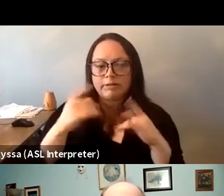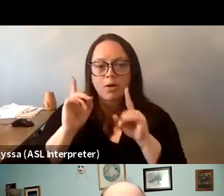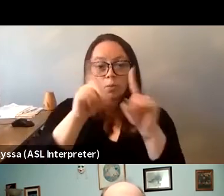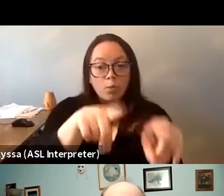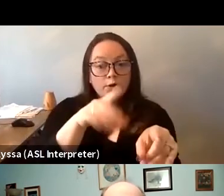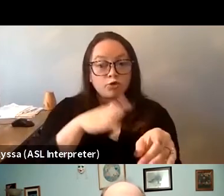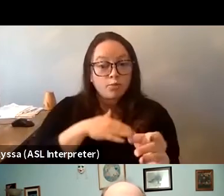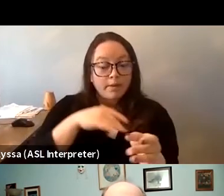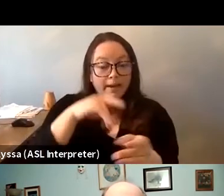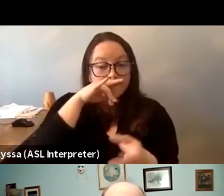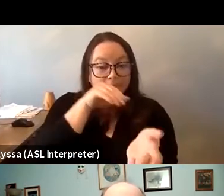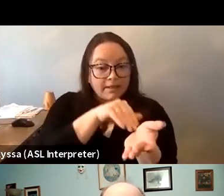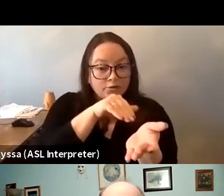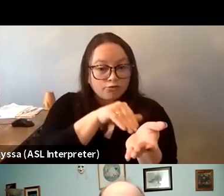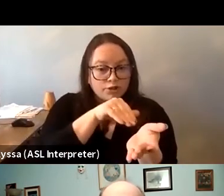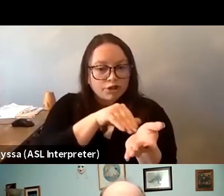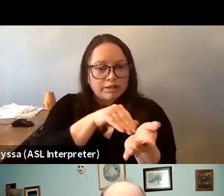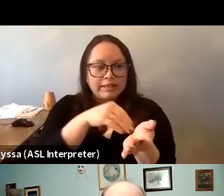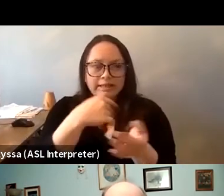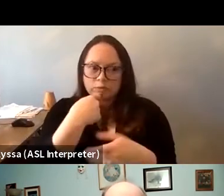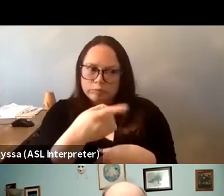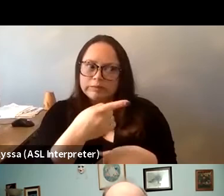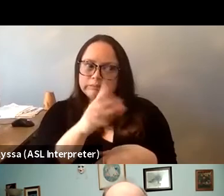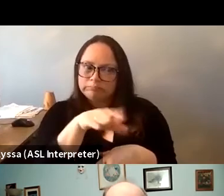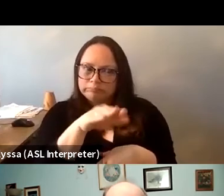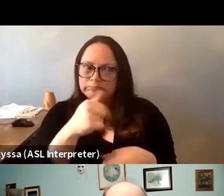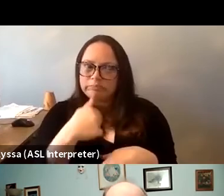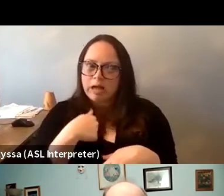said, I'm very concerned about his development. And the